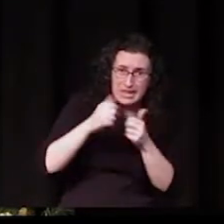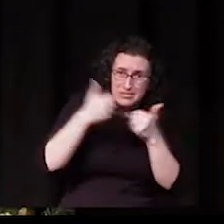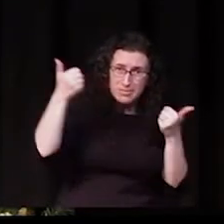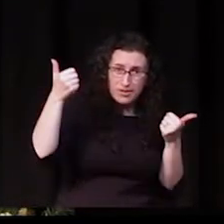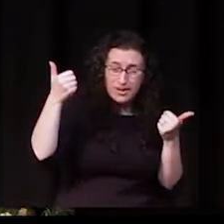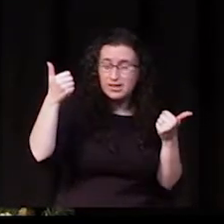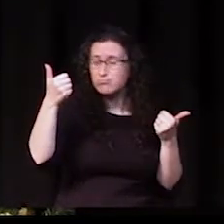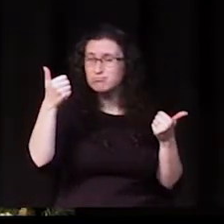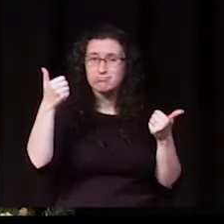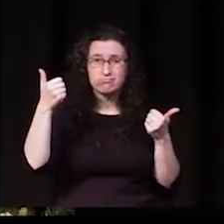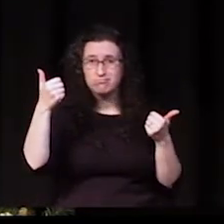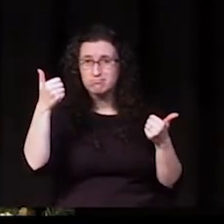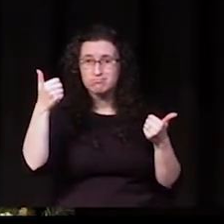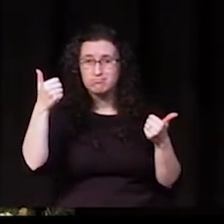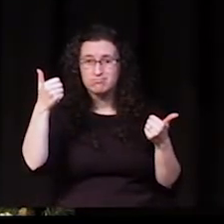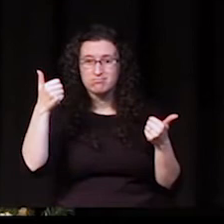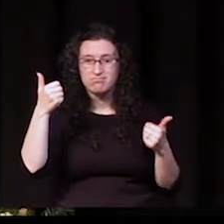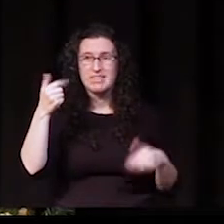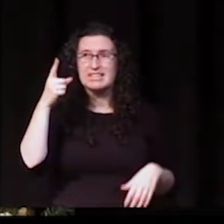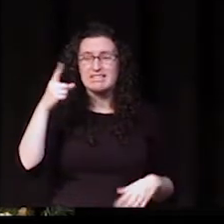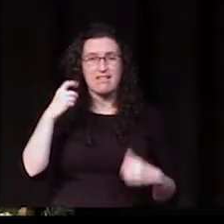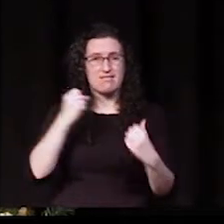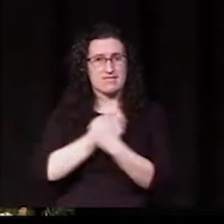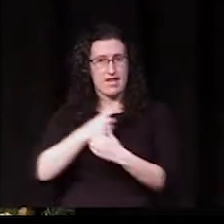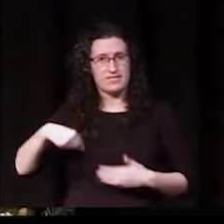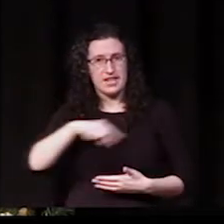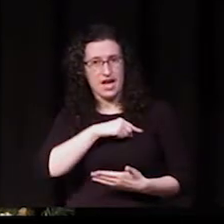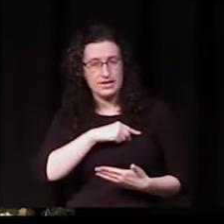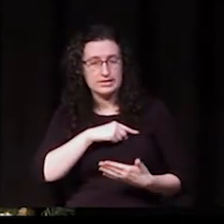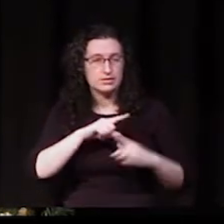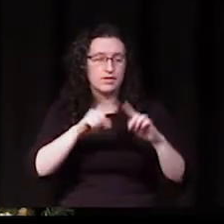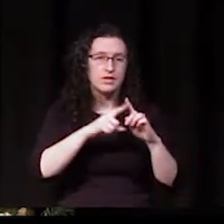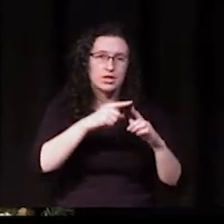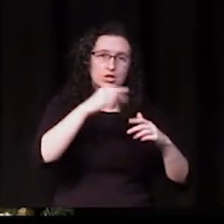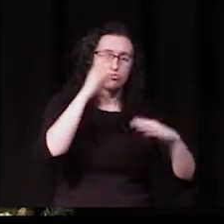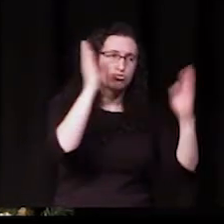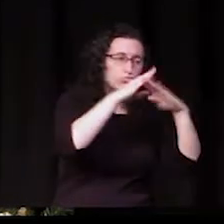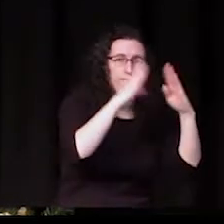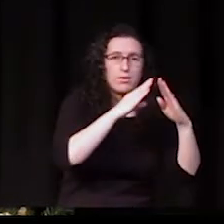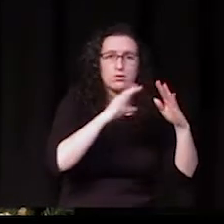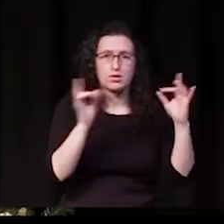Does it mean He no longer loves us if we have trouble, or calamity, or are persecuted,